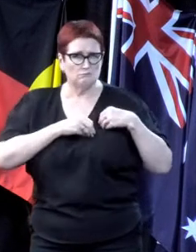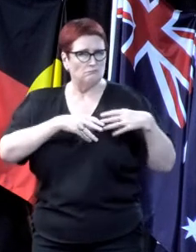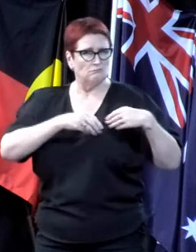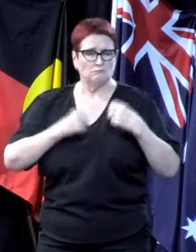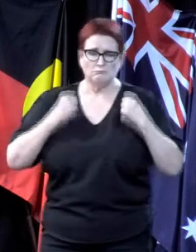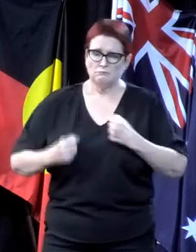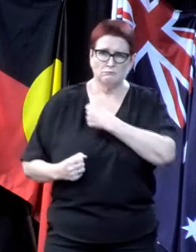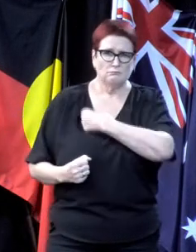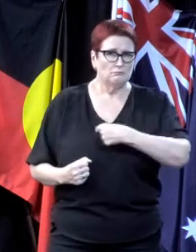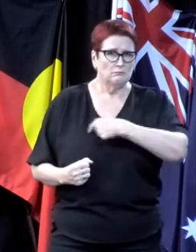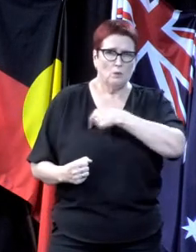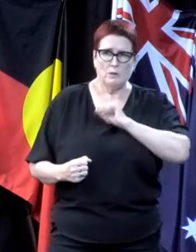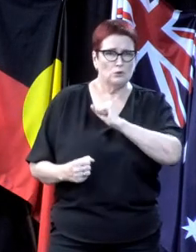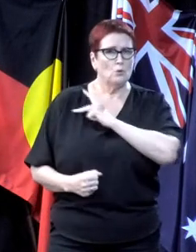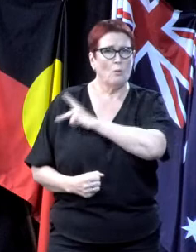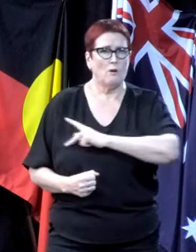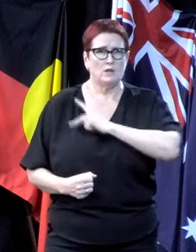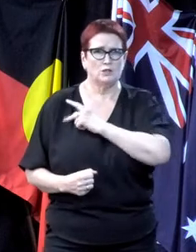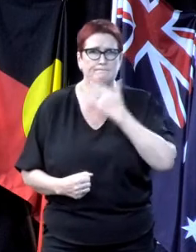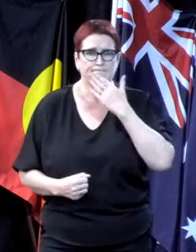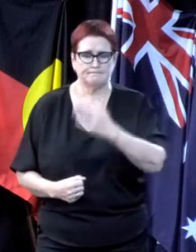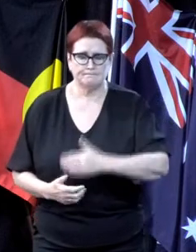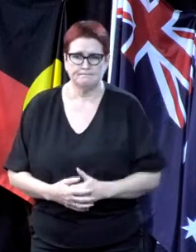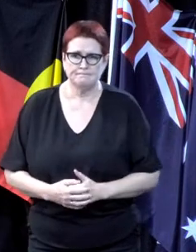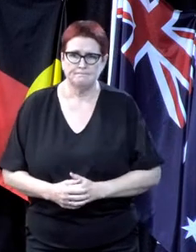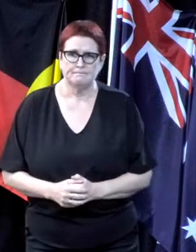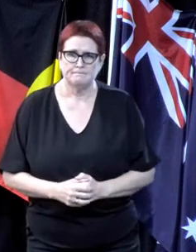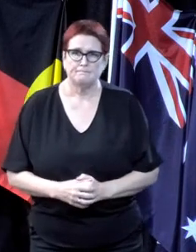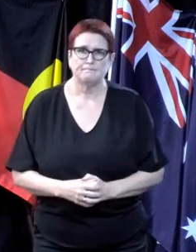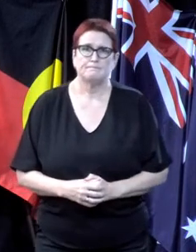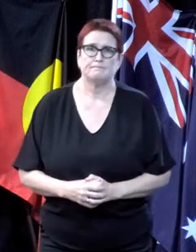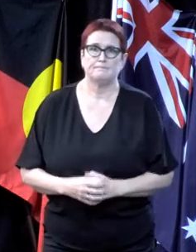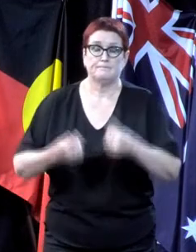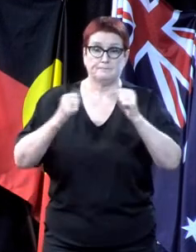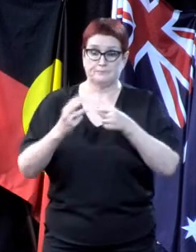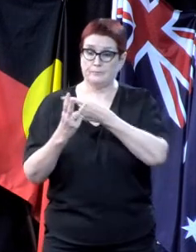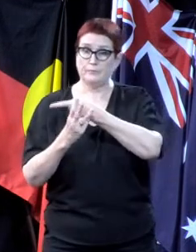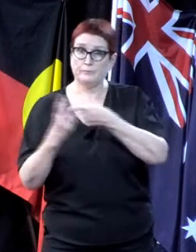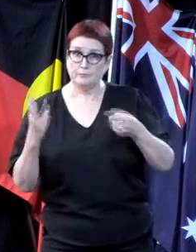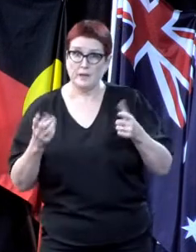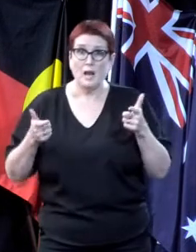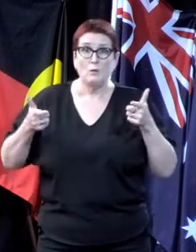Thank you very much. Our next three witnesses are three principals. It might take a little bit of time in terms of logistics.